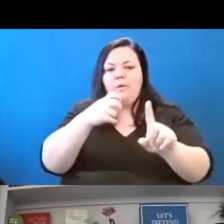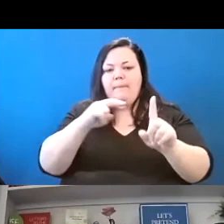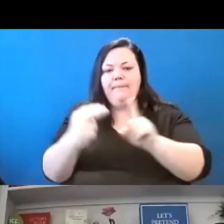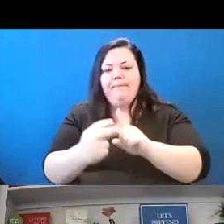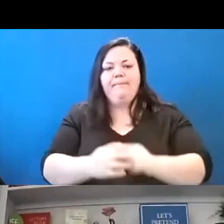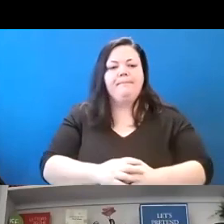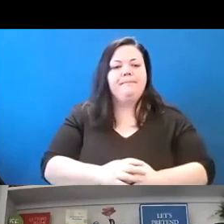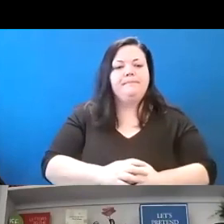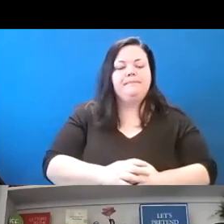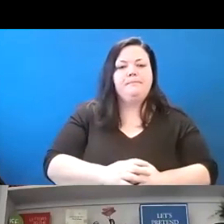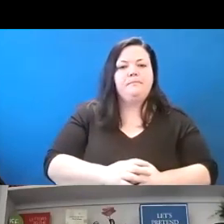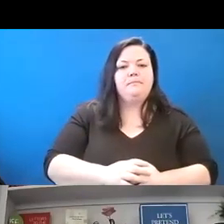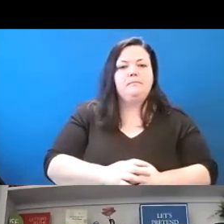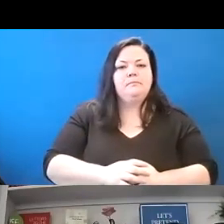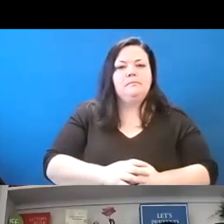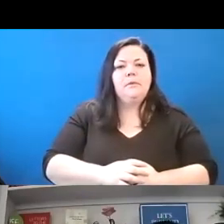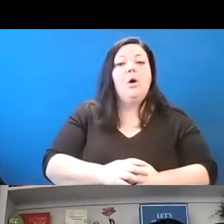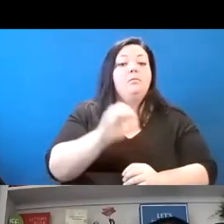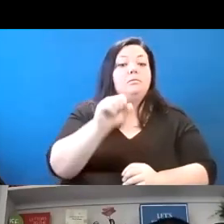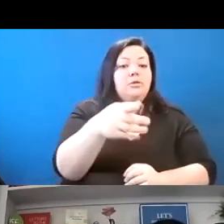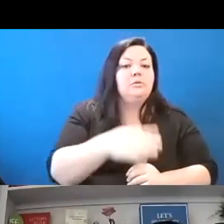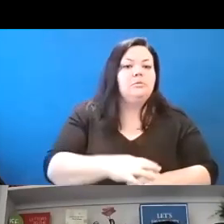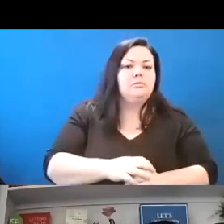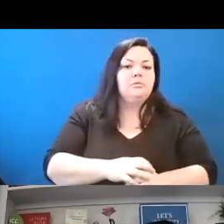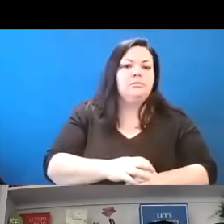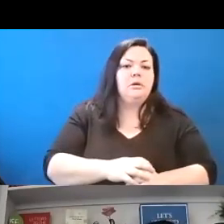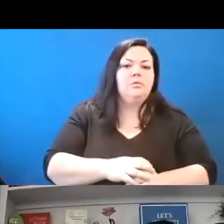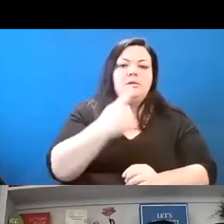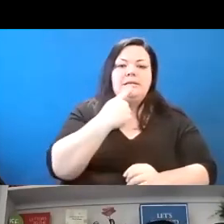now how could we think about this oh yes sorry i'm just gonna say in the contrast between